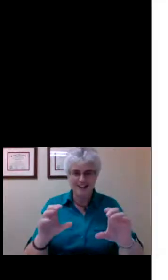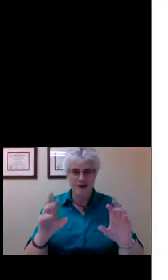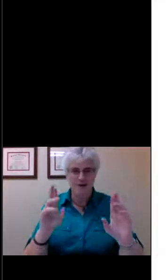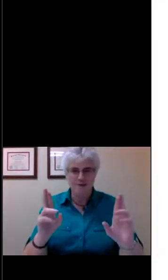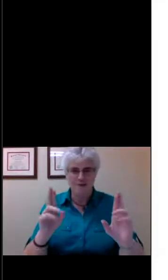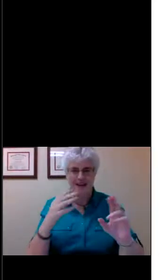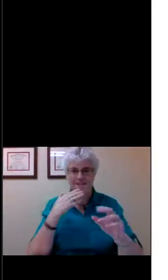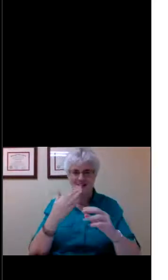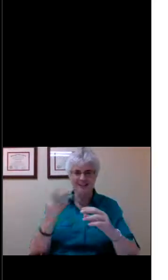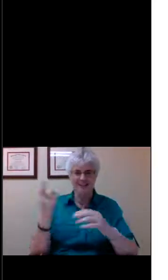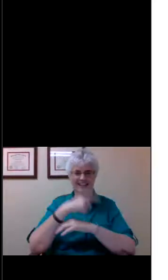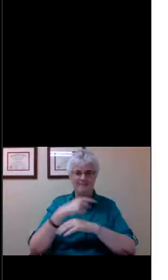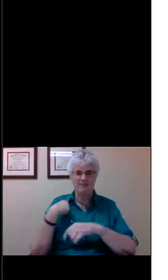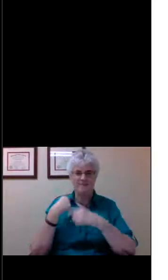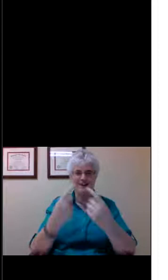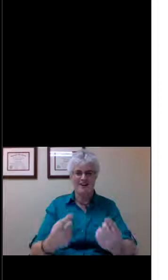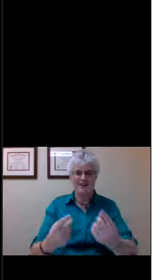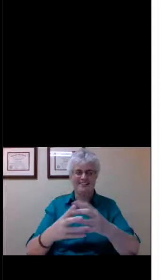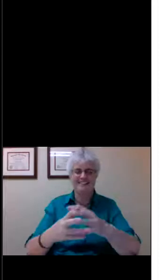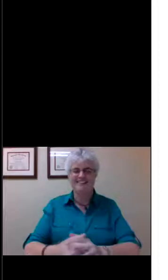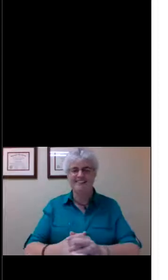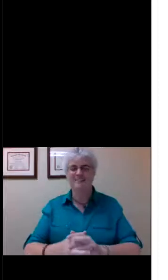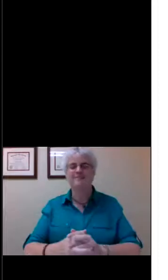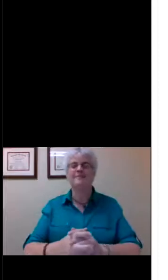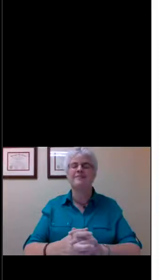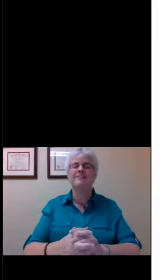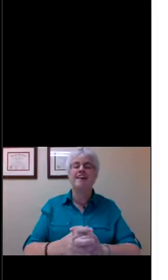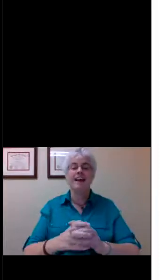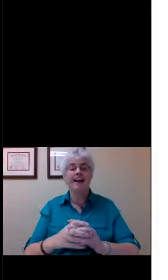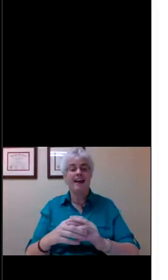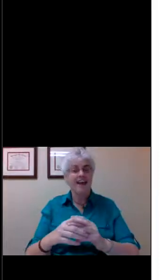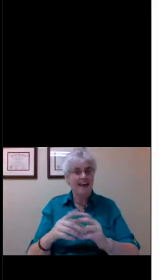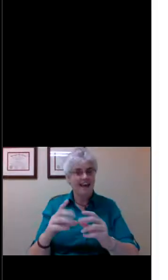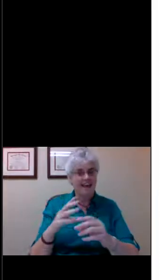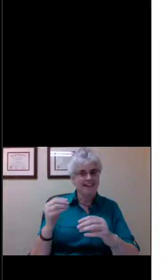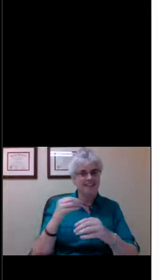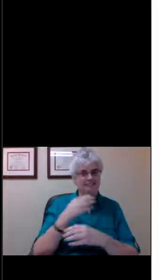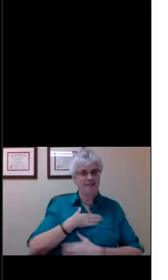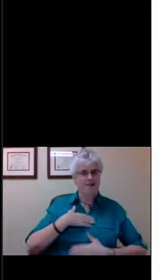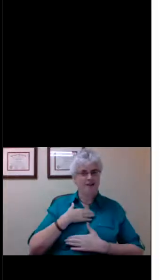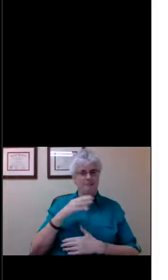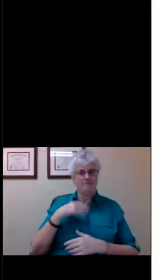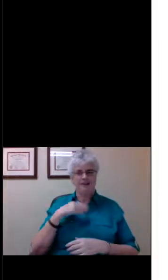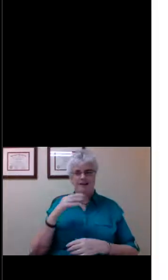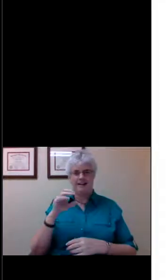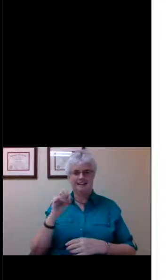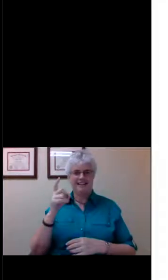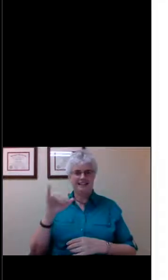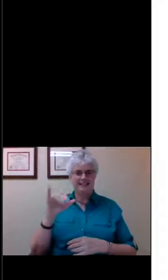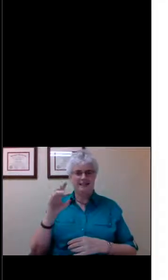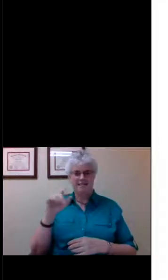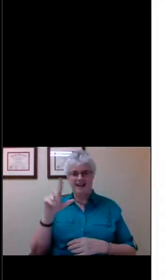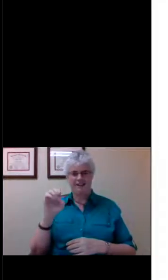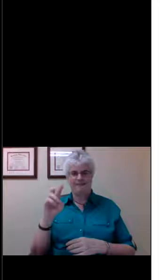everybody doing? Hopefully everybody's having a good day so far, and I hope